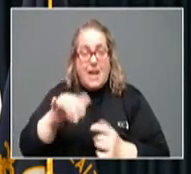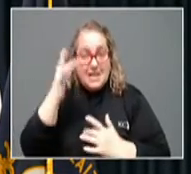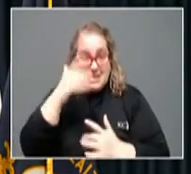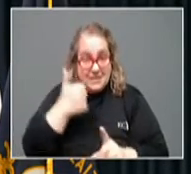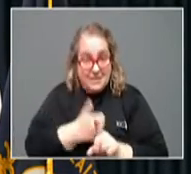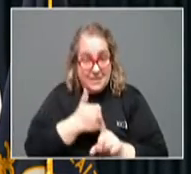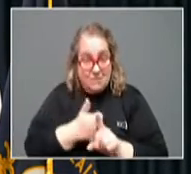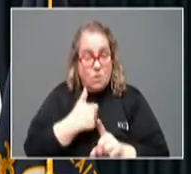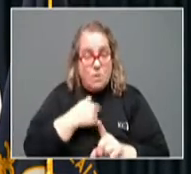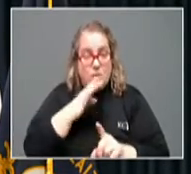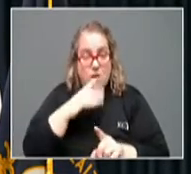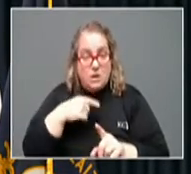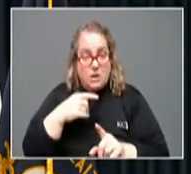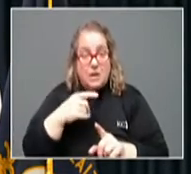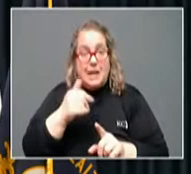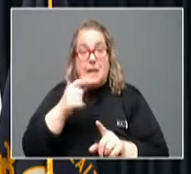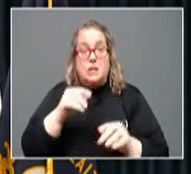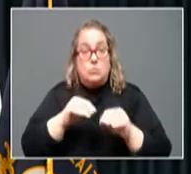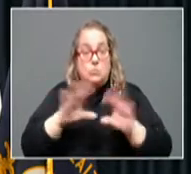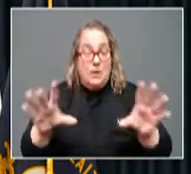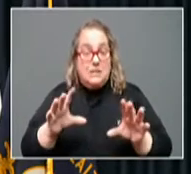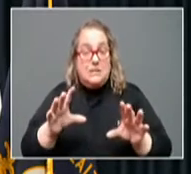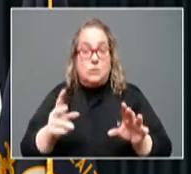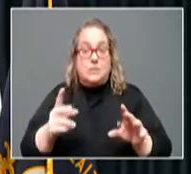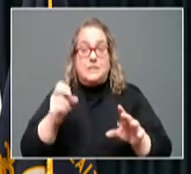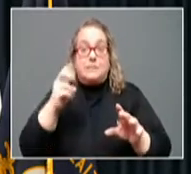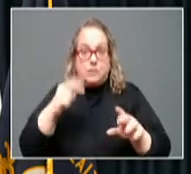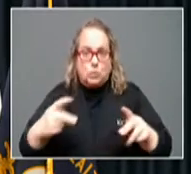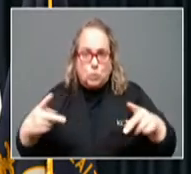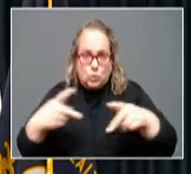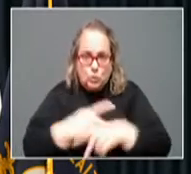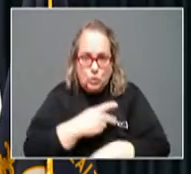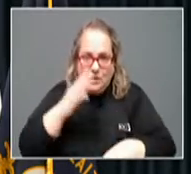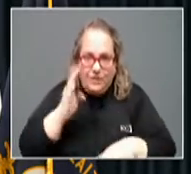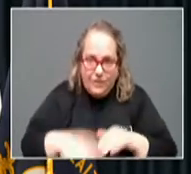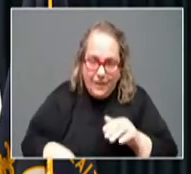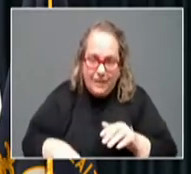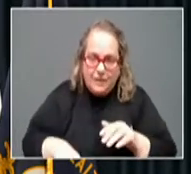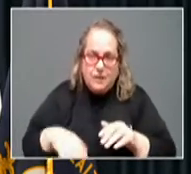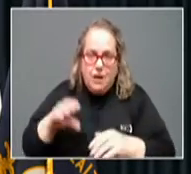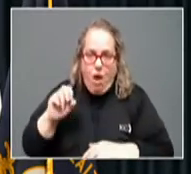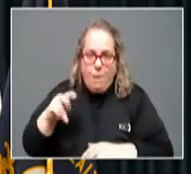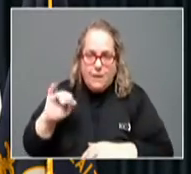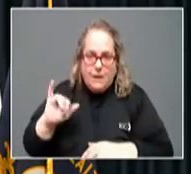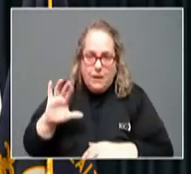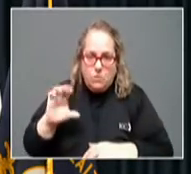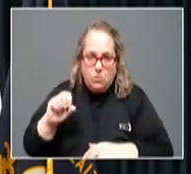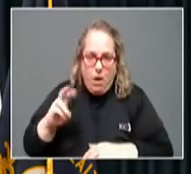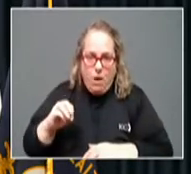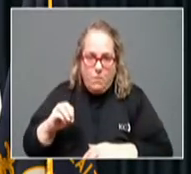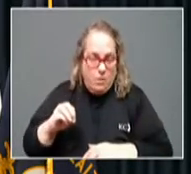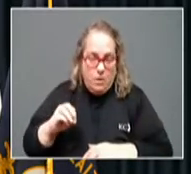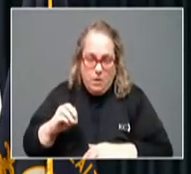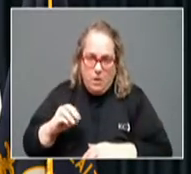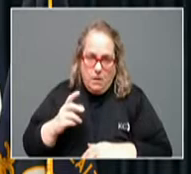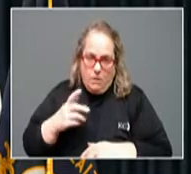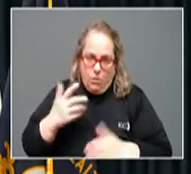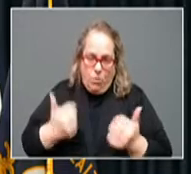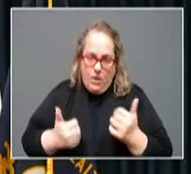even more effectively than the initial A micron which is staggering to conceive because the current one spreads alarmingly fast. But so far